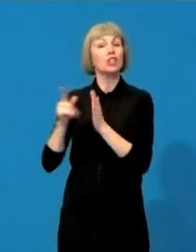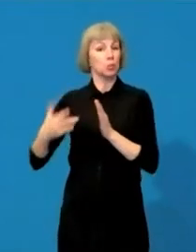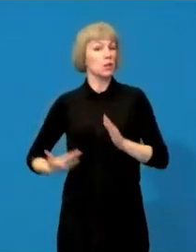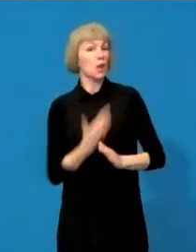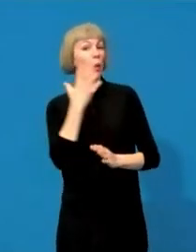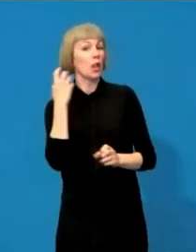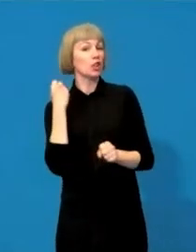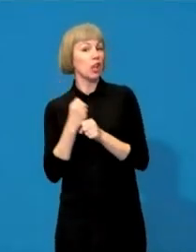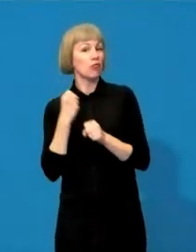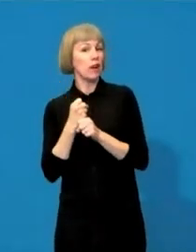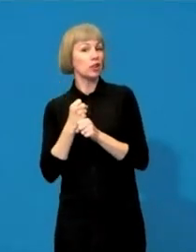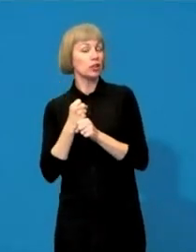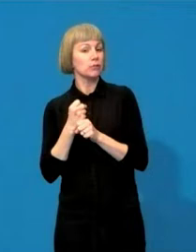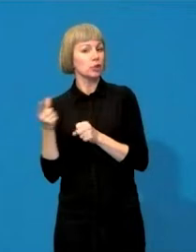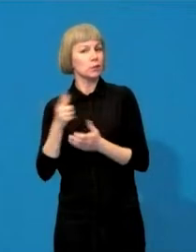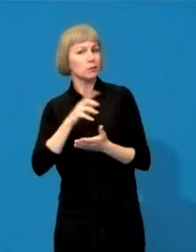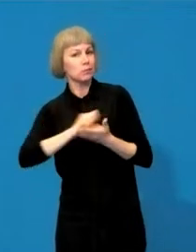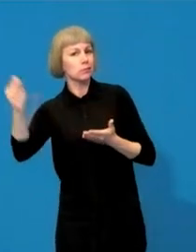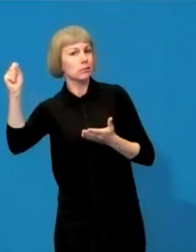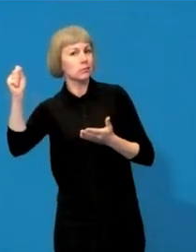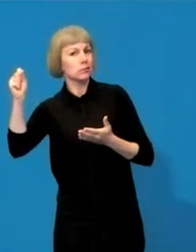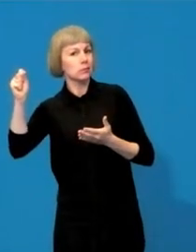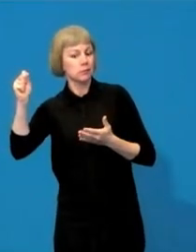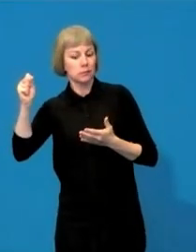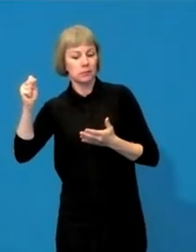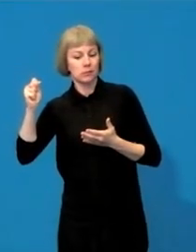whatever she still has, the knowledge that she still has, we're trying to keep it going.